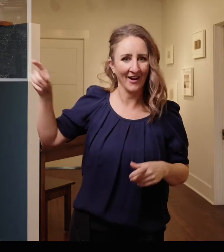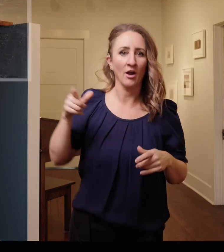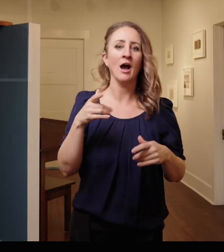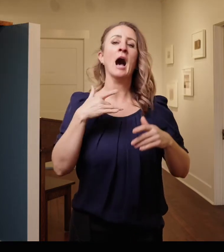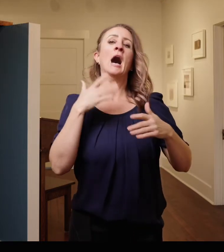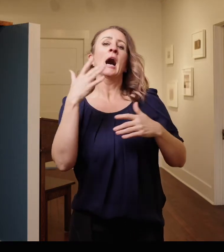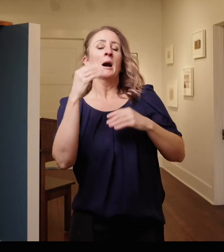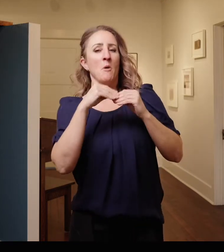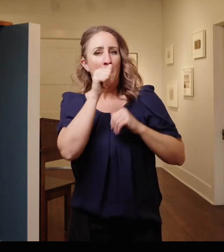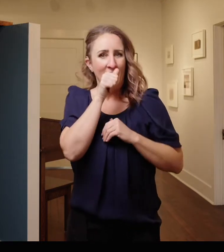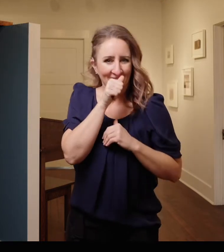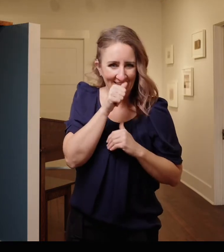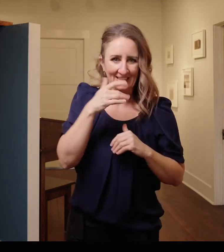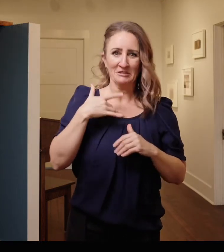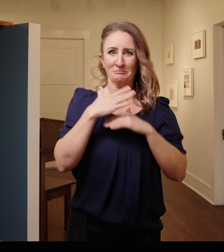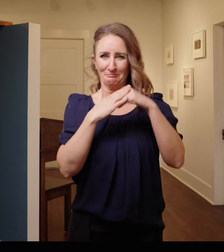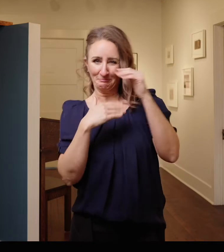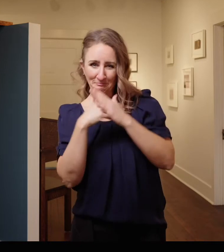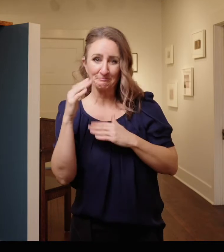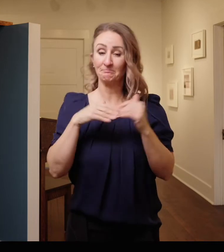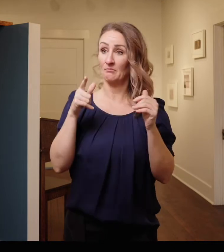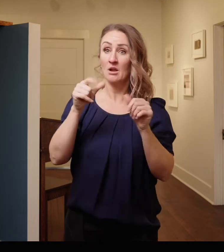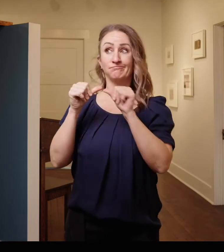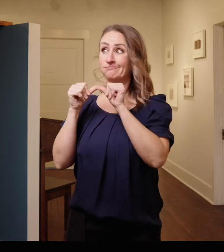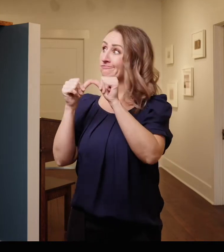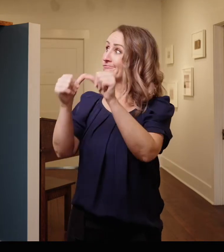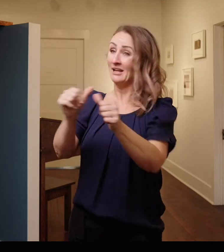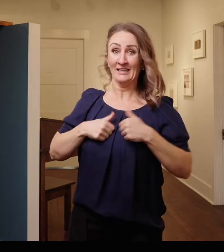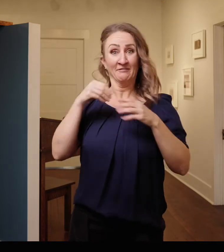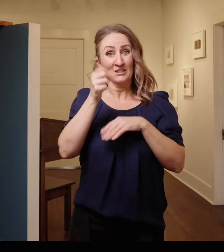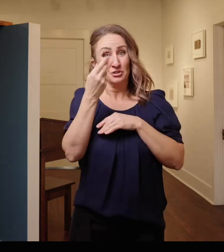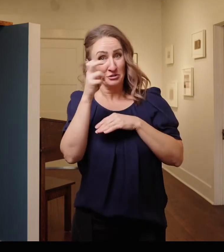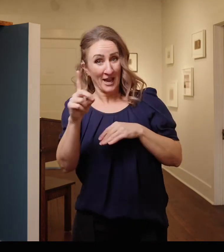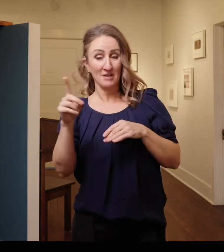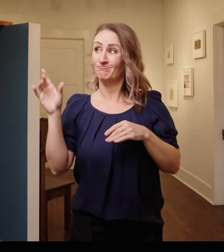He primarily lived and worked in The Shed until 1963,